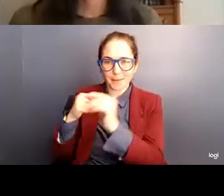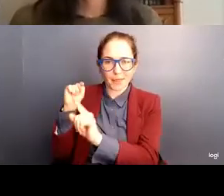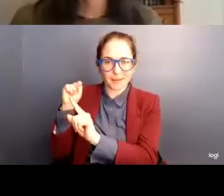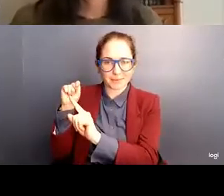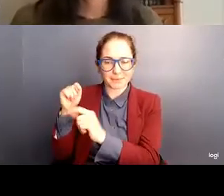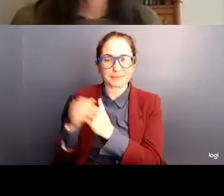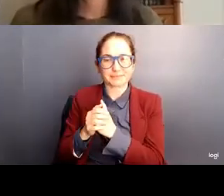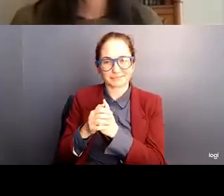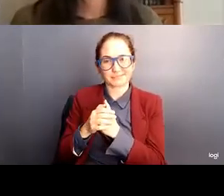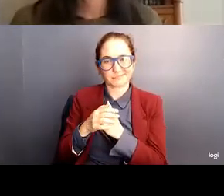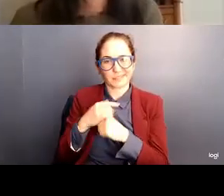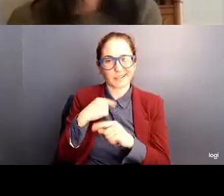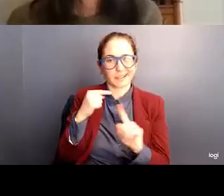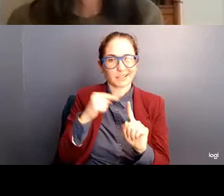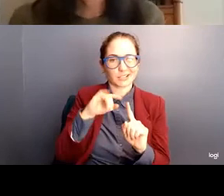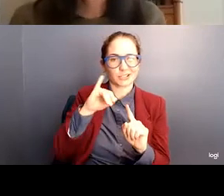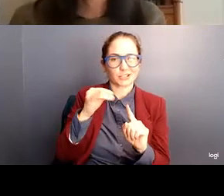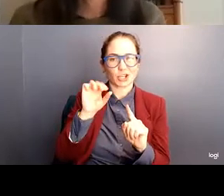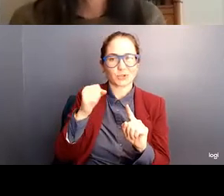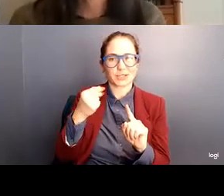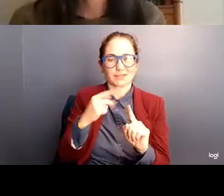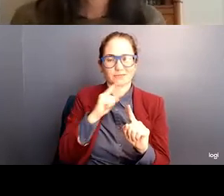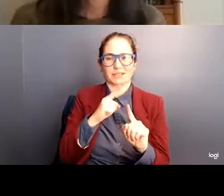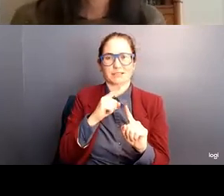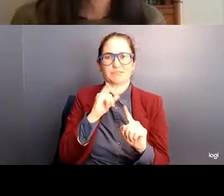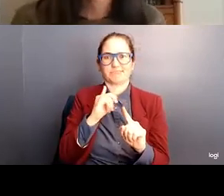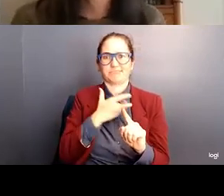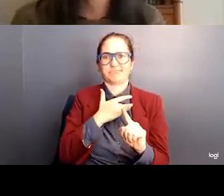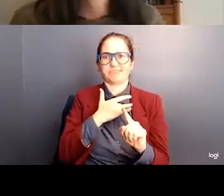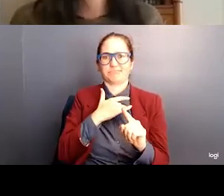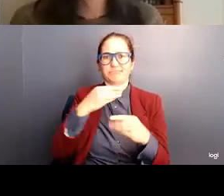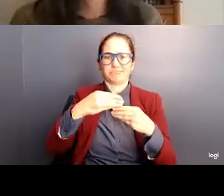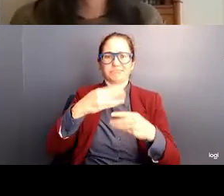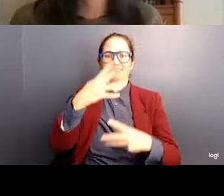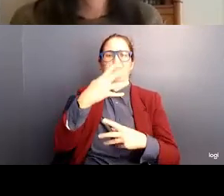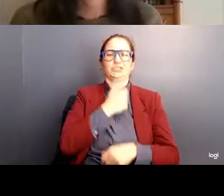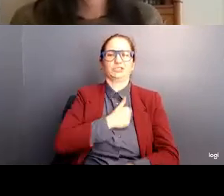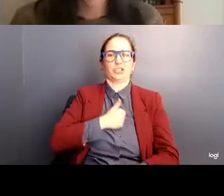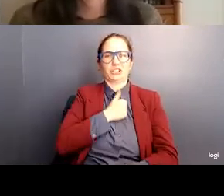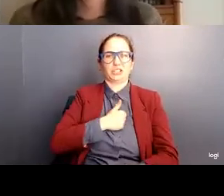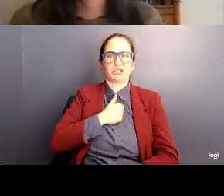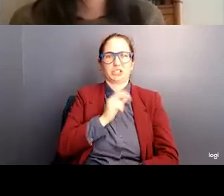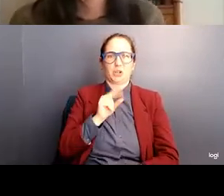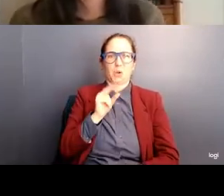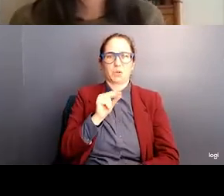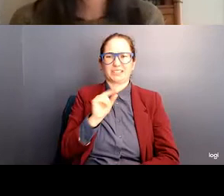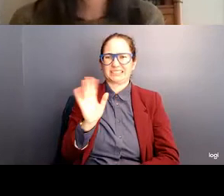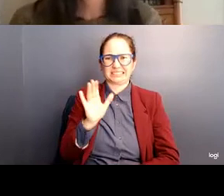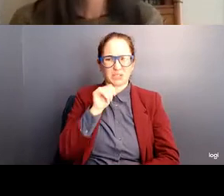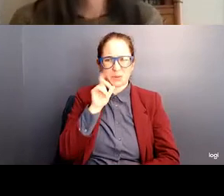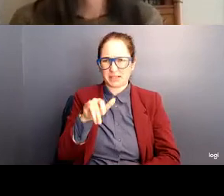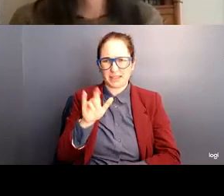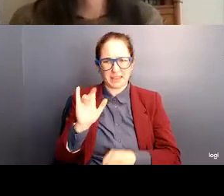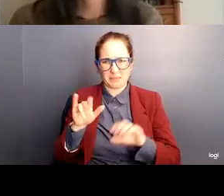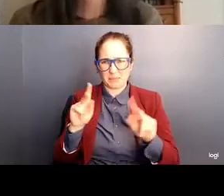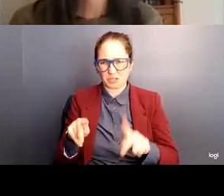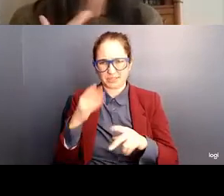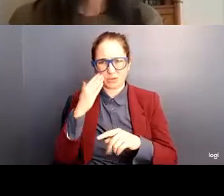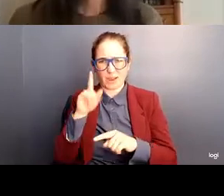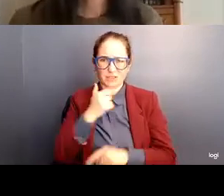to Joseph Gregley's powerful inventory of apologies. Try to do